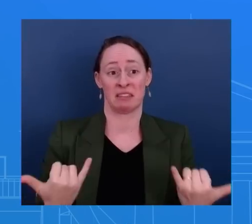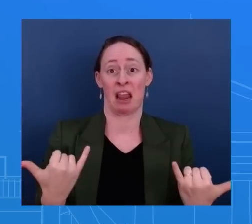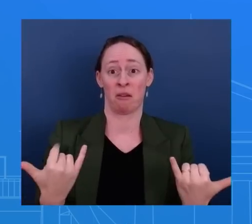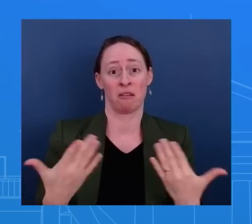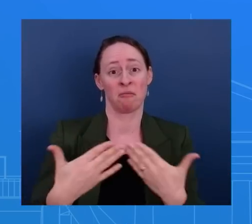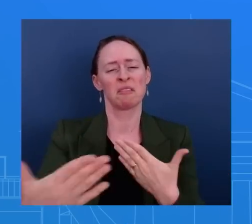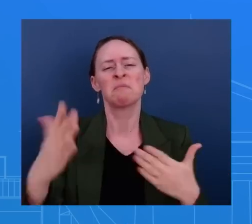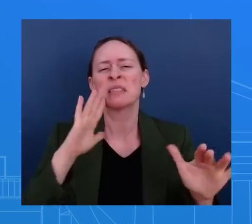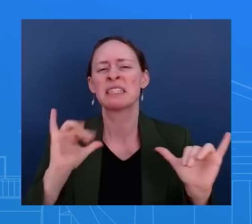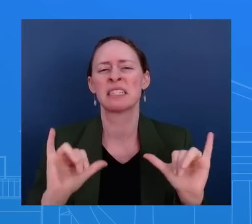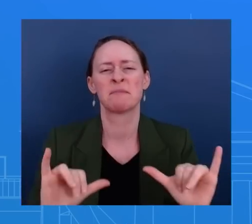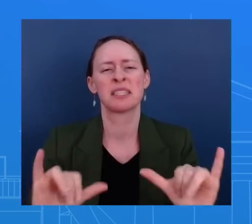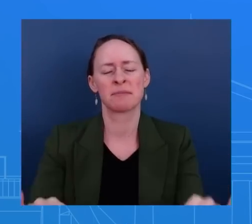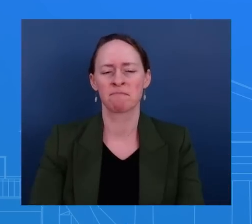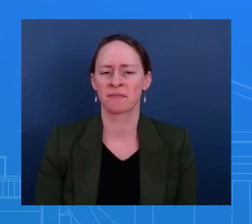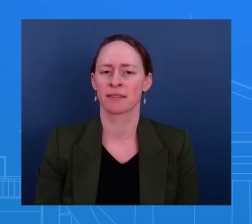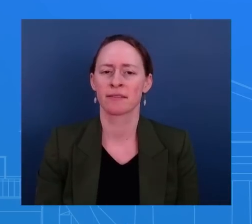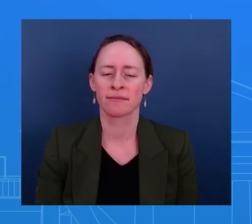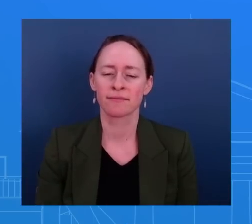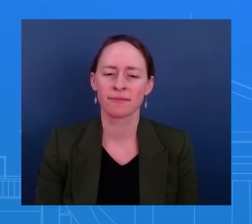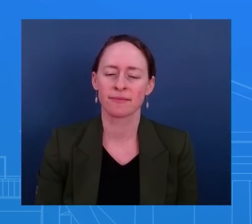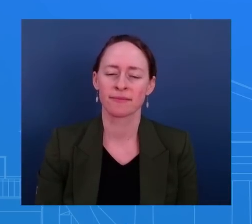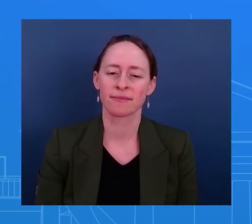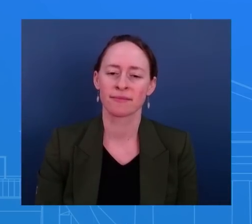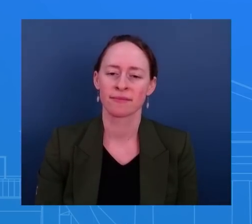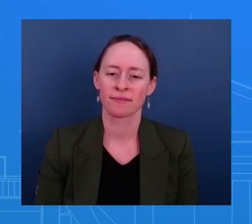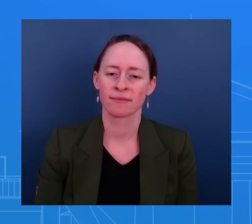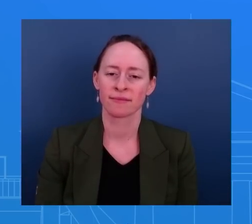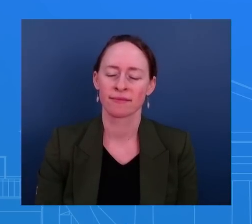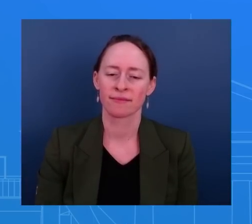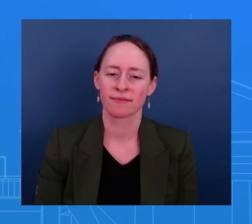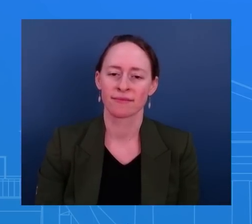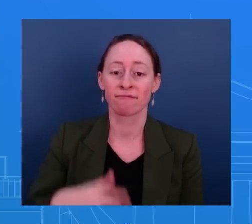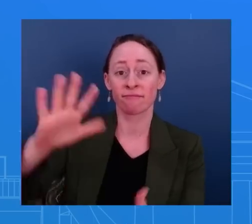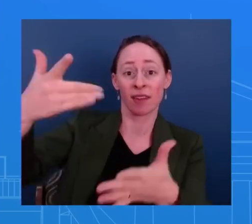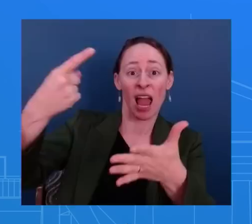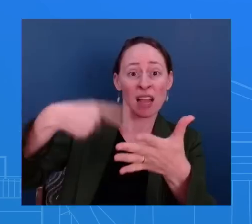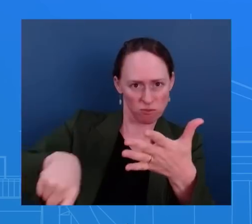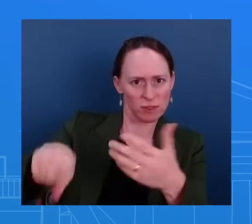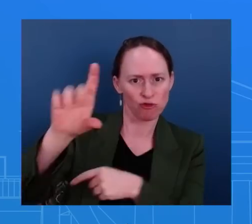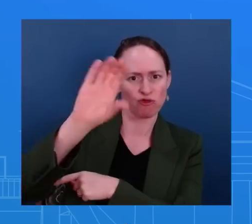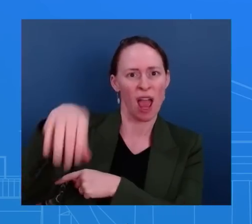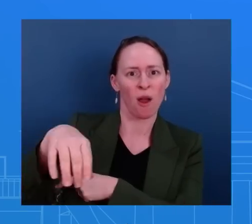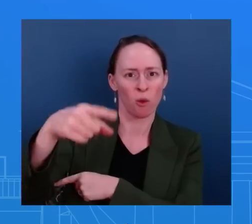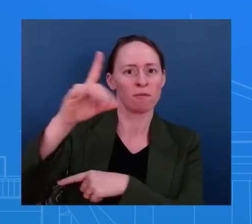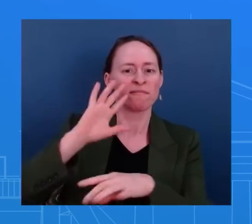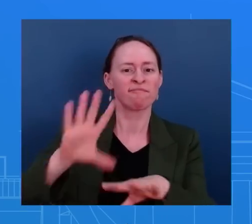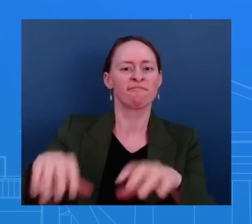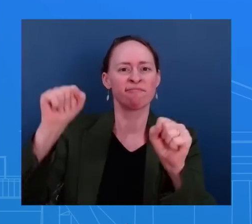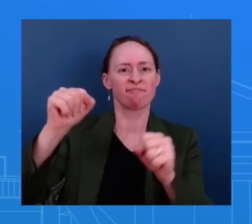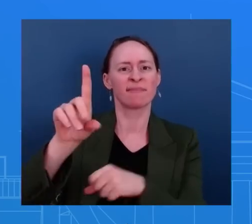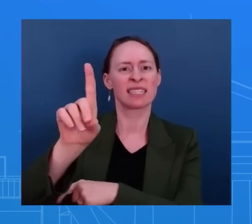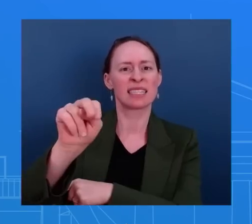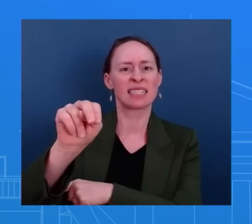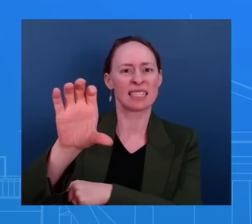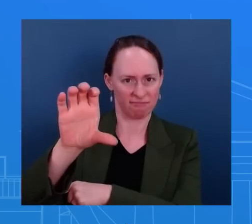gets going in Chicago. That was supposed to be where -- where the president was going to, you know, be the star of the show there, accepting the- the renomination of his party.